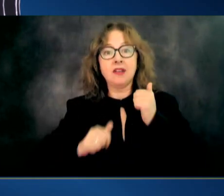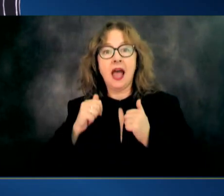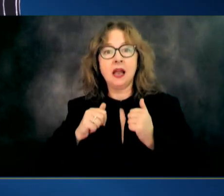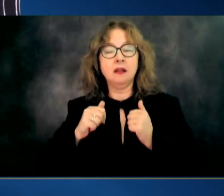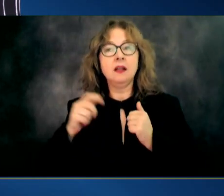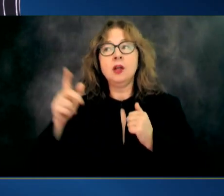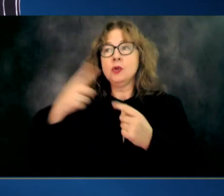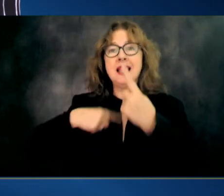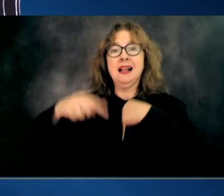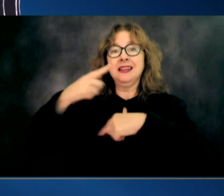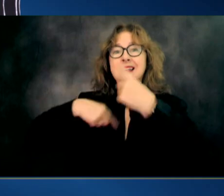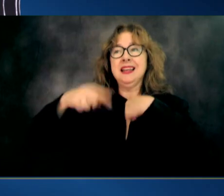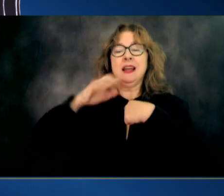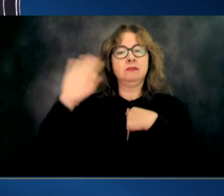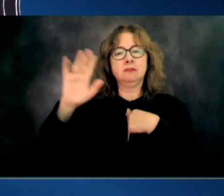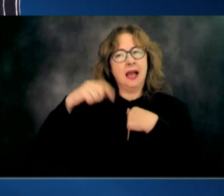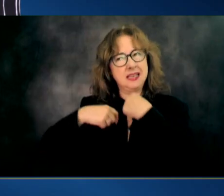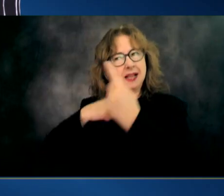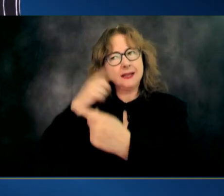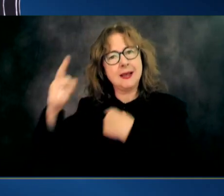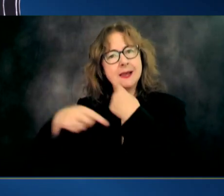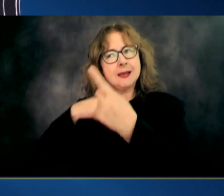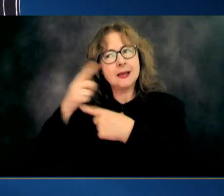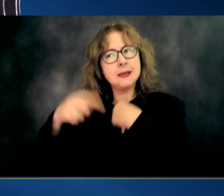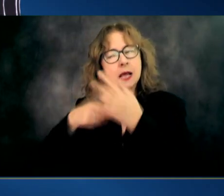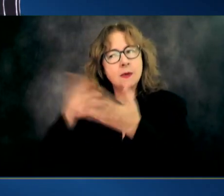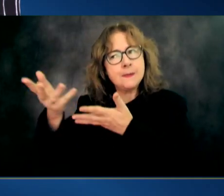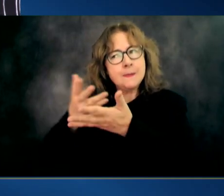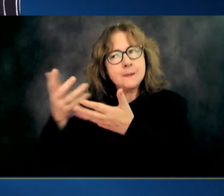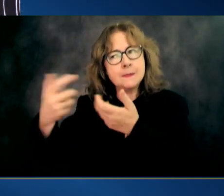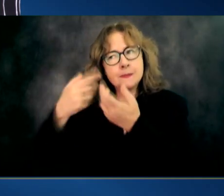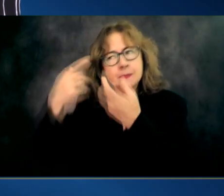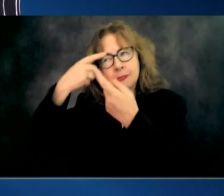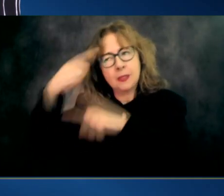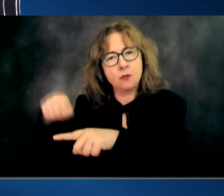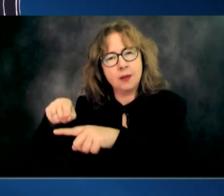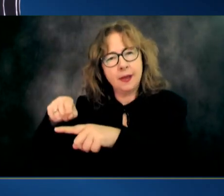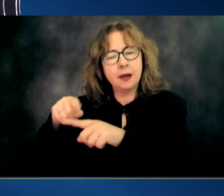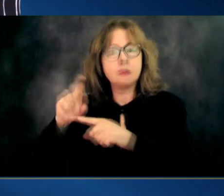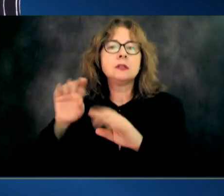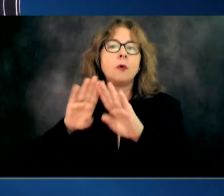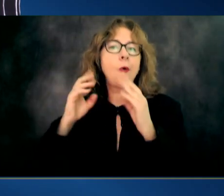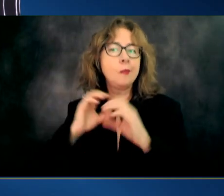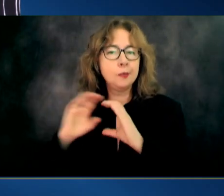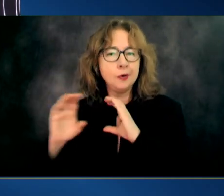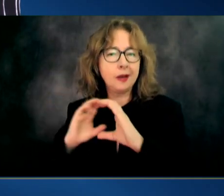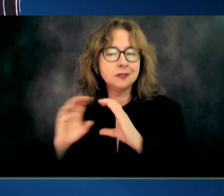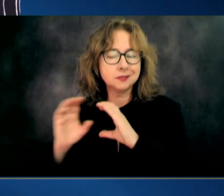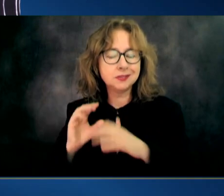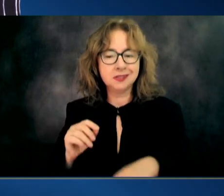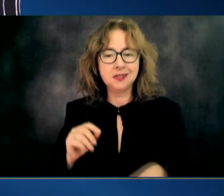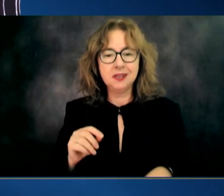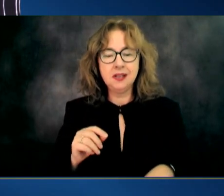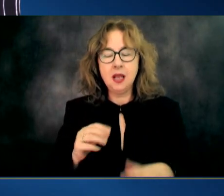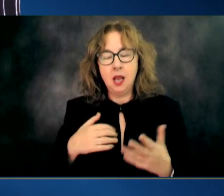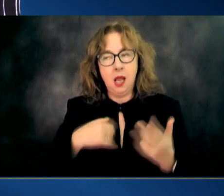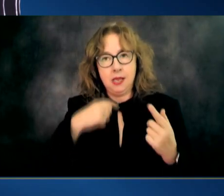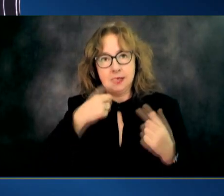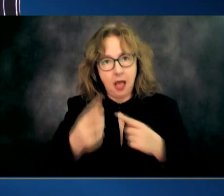them, and then you guys work it out together. And it's always about an open communication. I always tell people that -- and I always tell my mentees that, like,